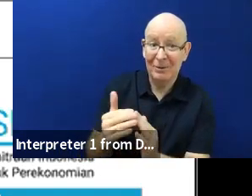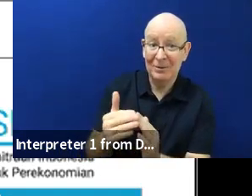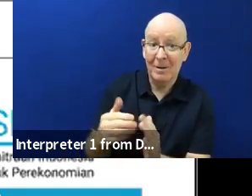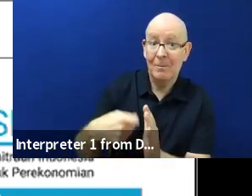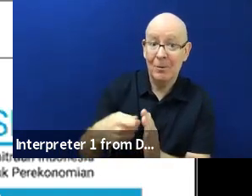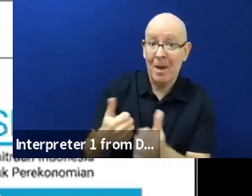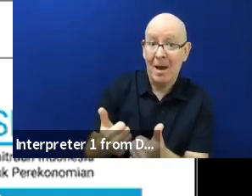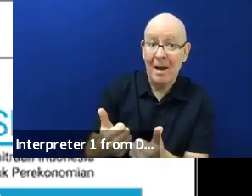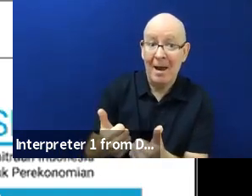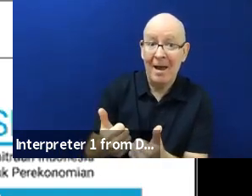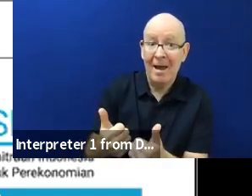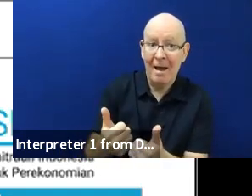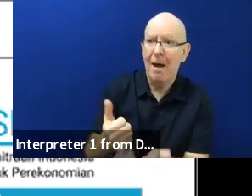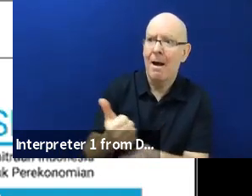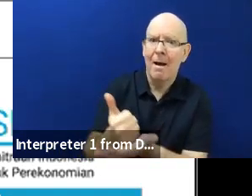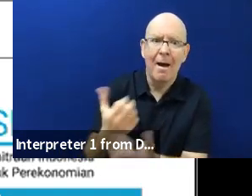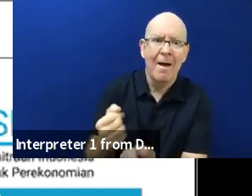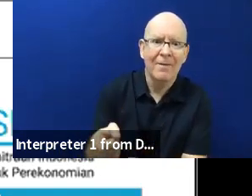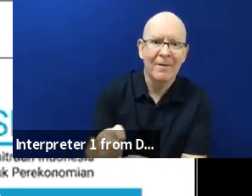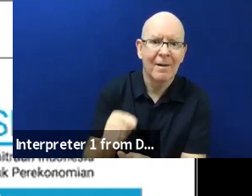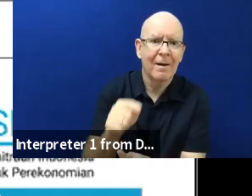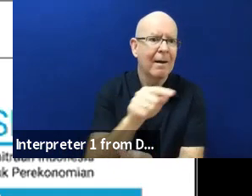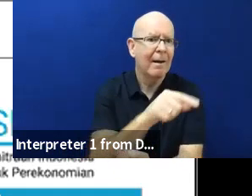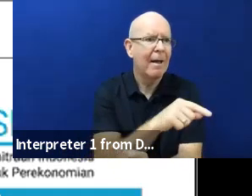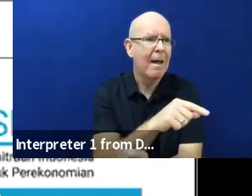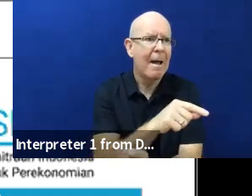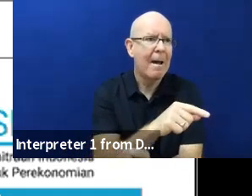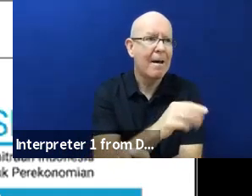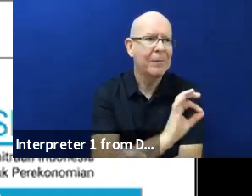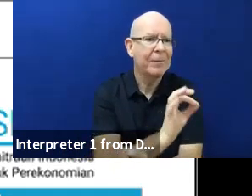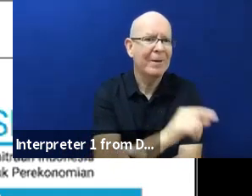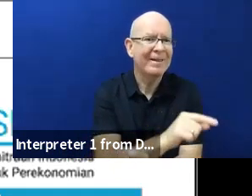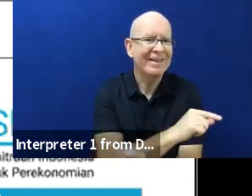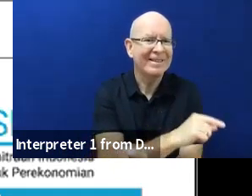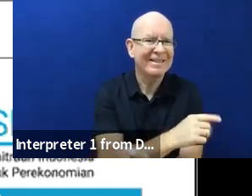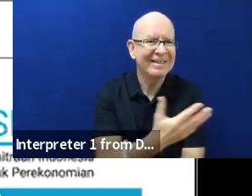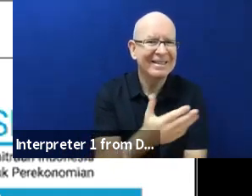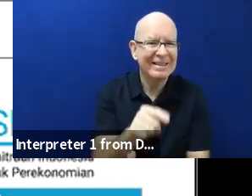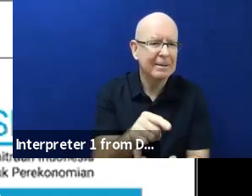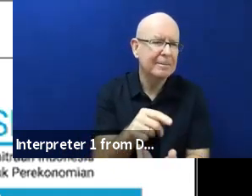community-based rehabilitation programme and cash transfer programme. For instance, imagine a